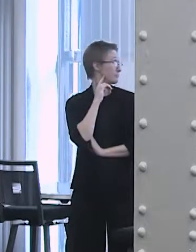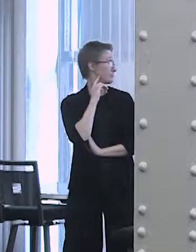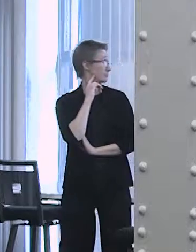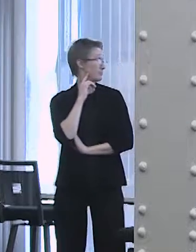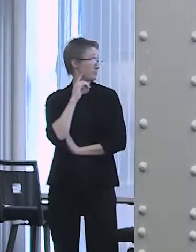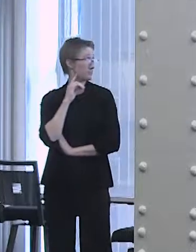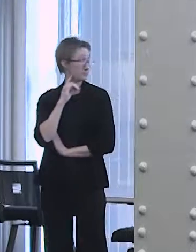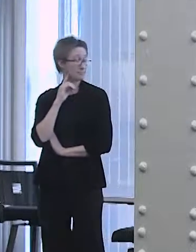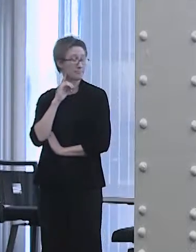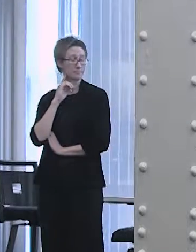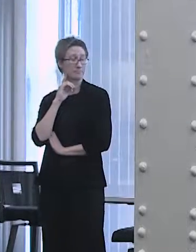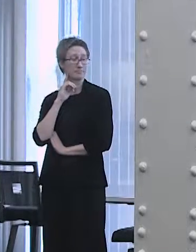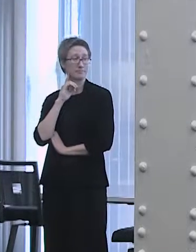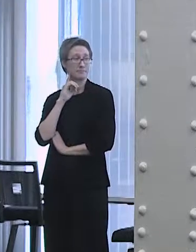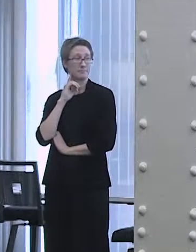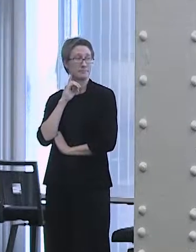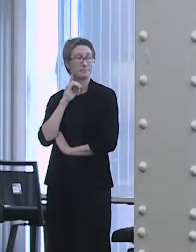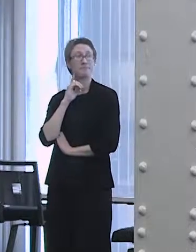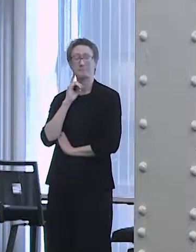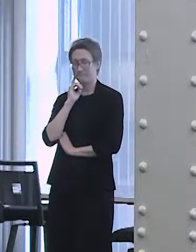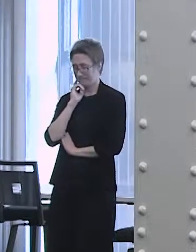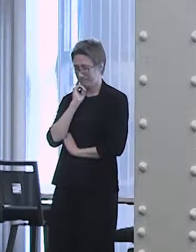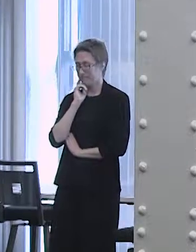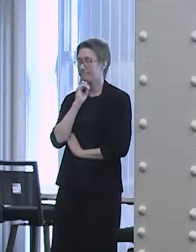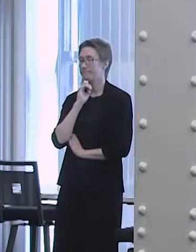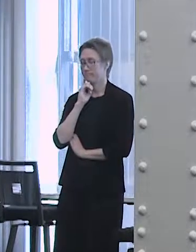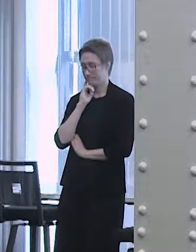So let's talk about some of the take aways.